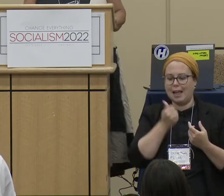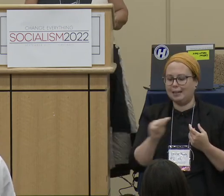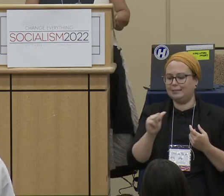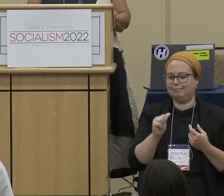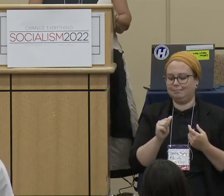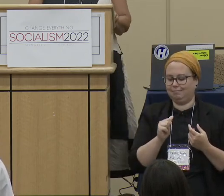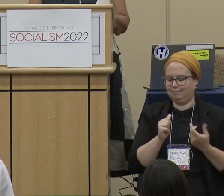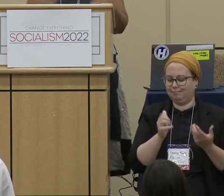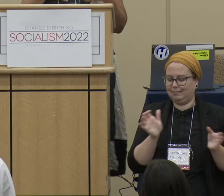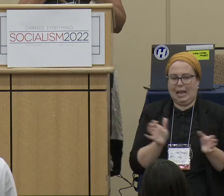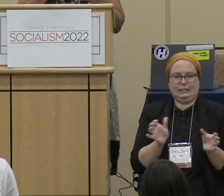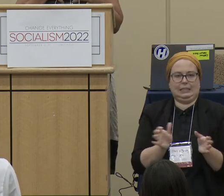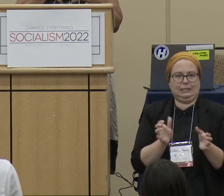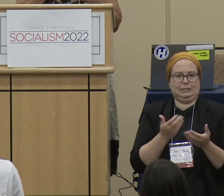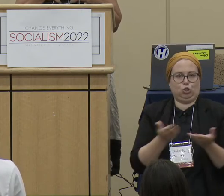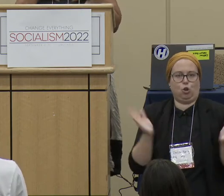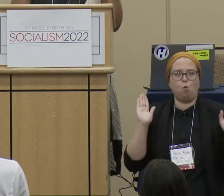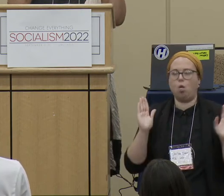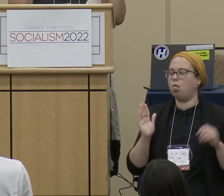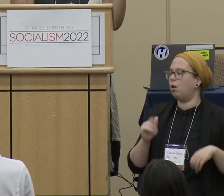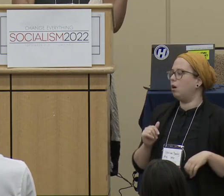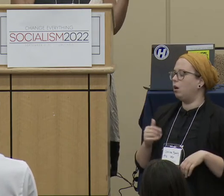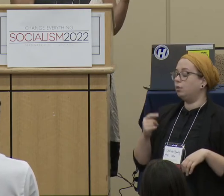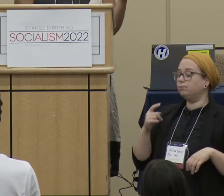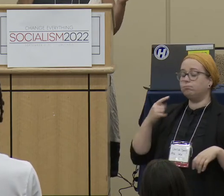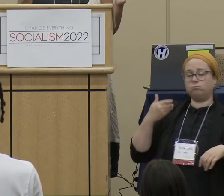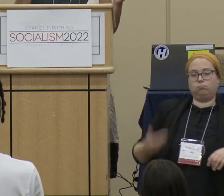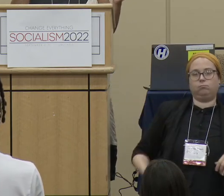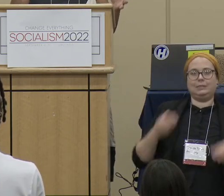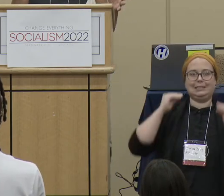You know, really relate to, if you have any recommendations, or tactics in general. ≫ BARBARA: Right, right. I'm a